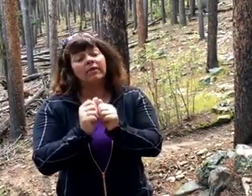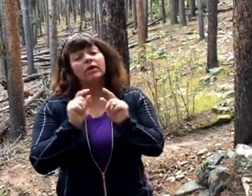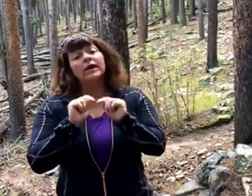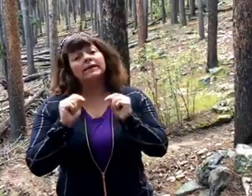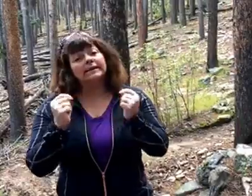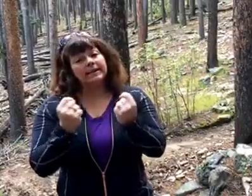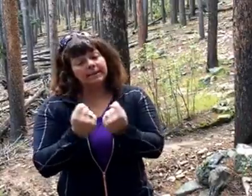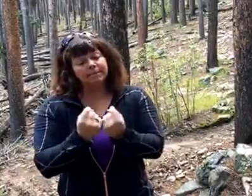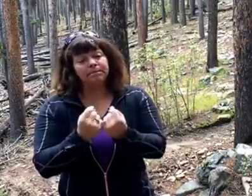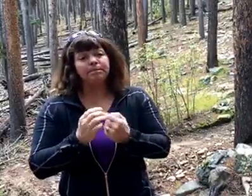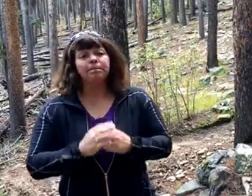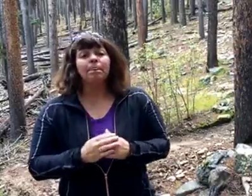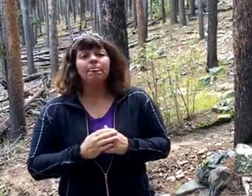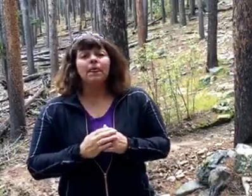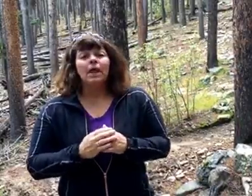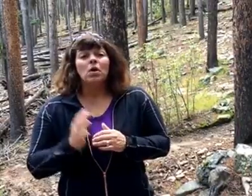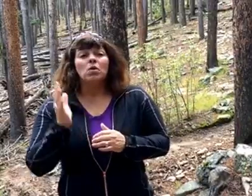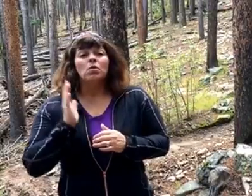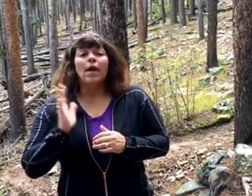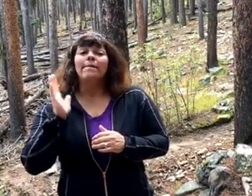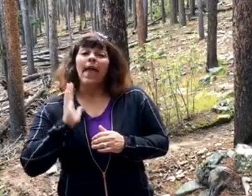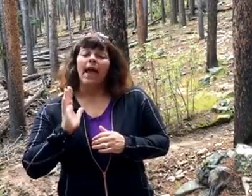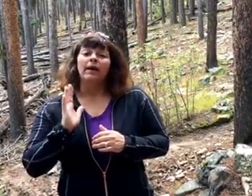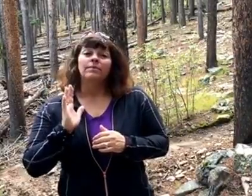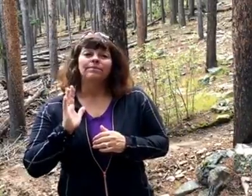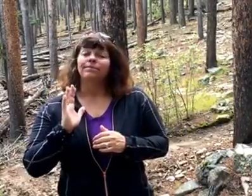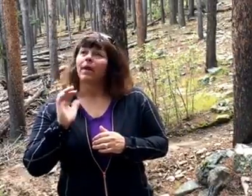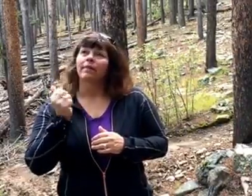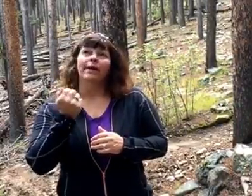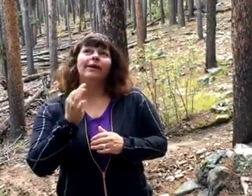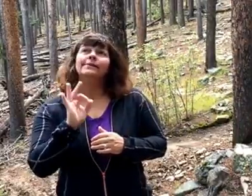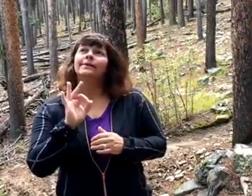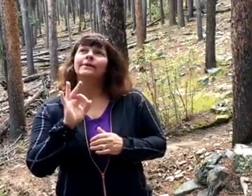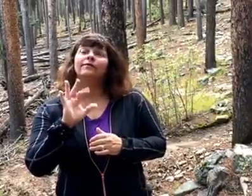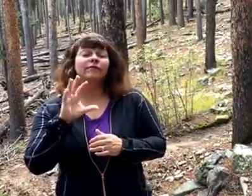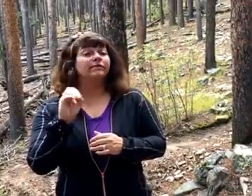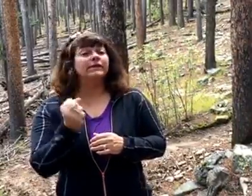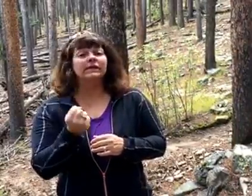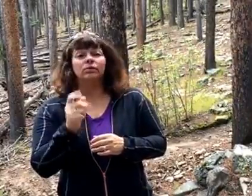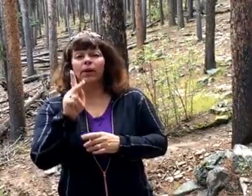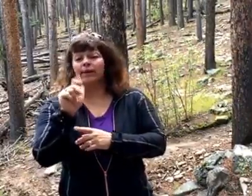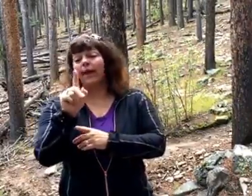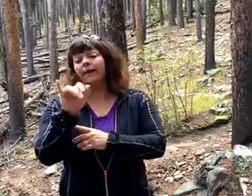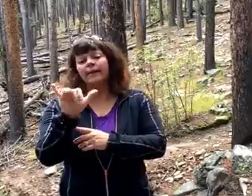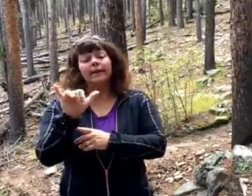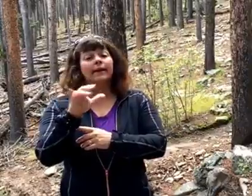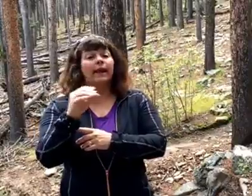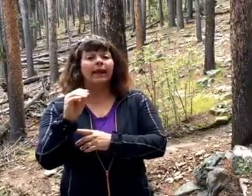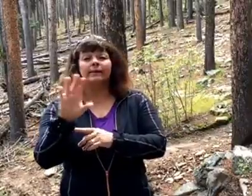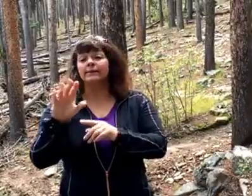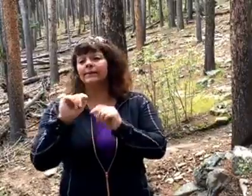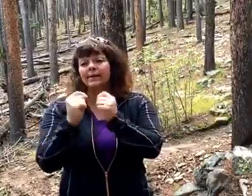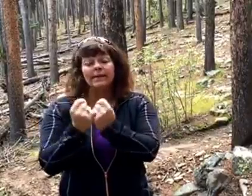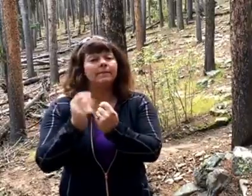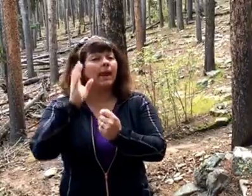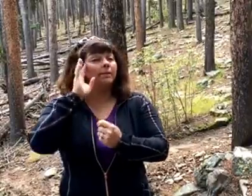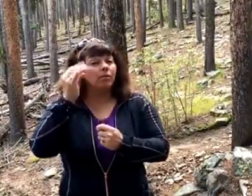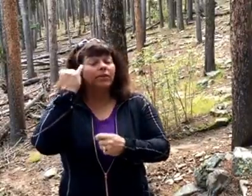Way back in the 1950's, when Kennedy and his team came up with